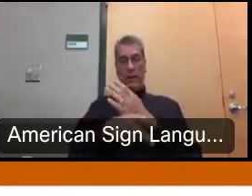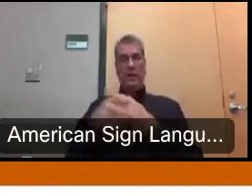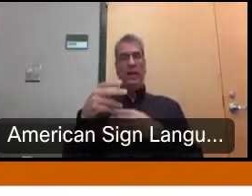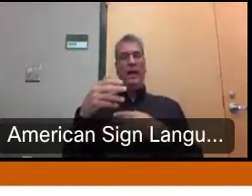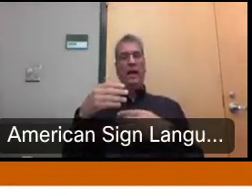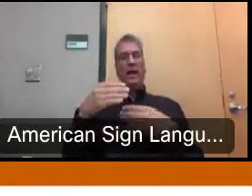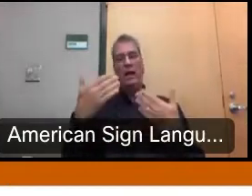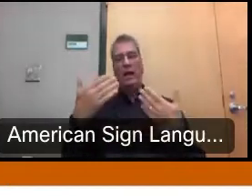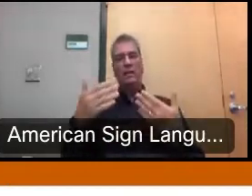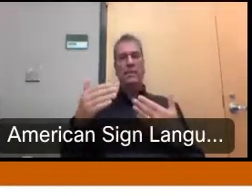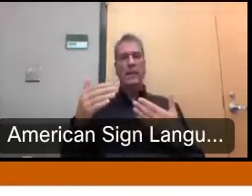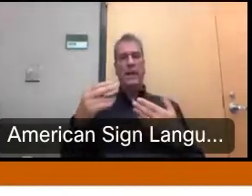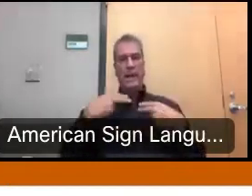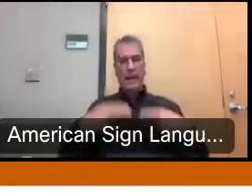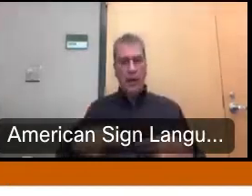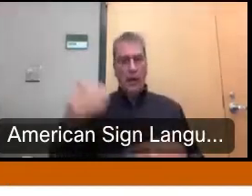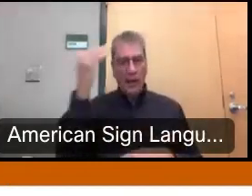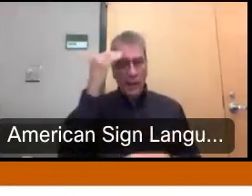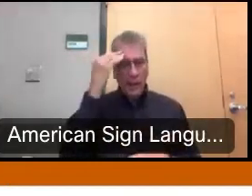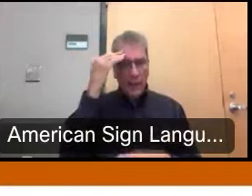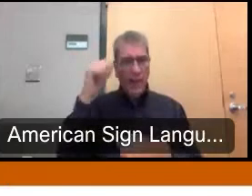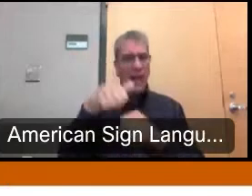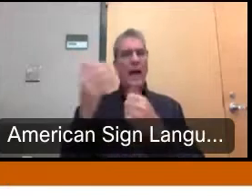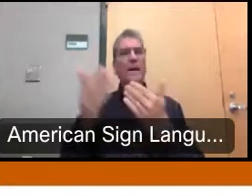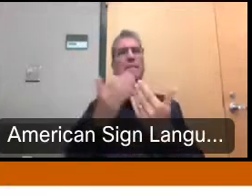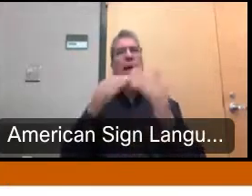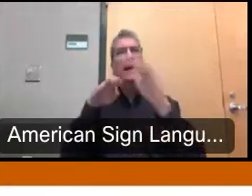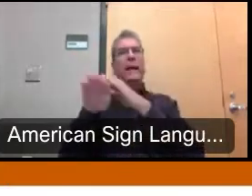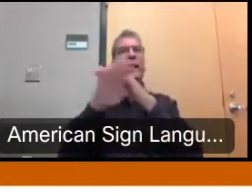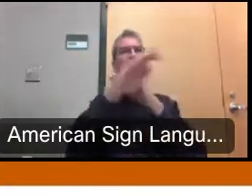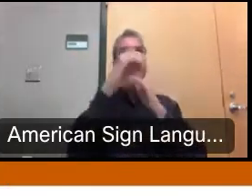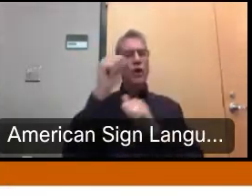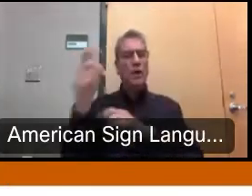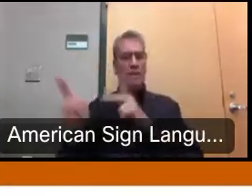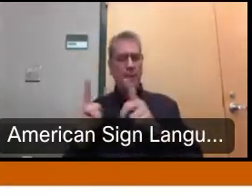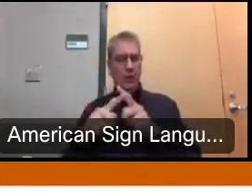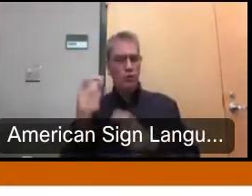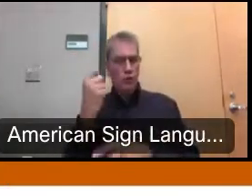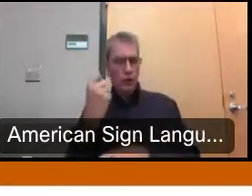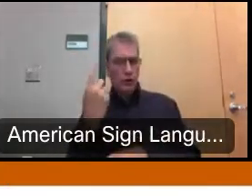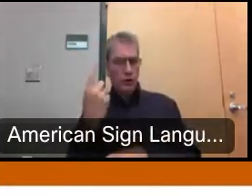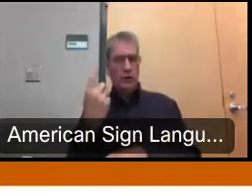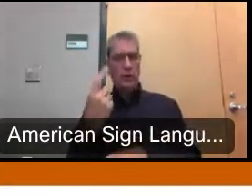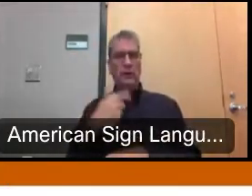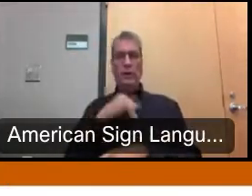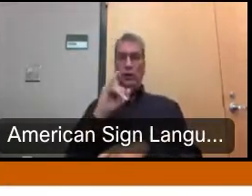we make information really accessible to people who might struggle with health information? And so when I was on the job market. the job market